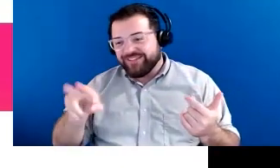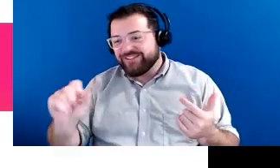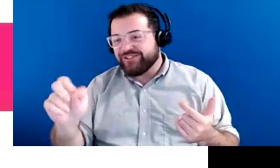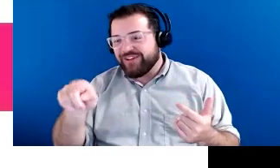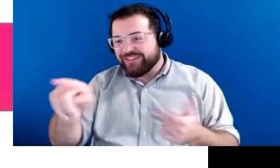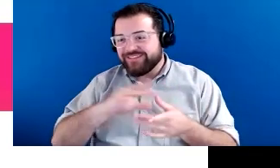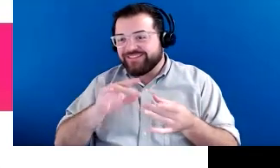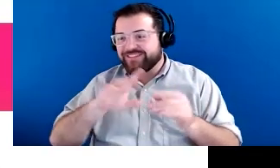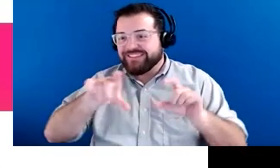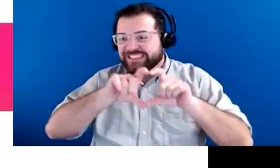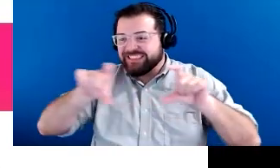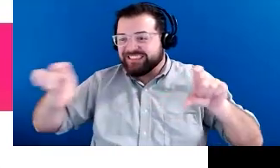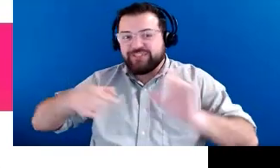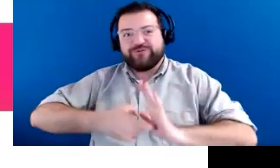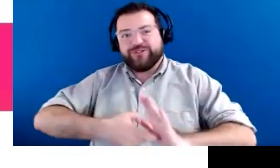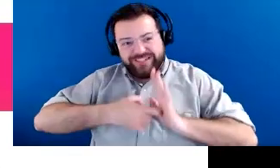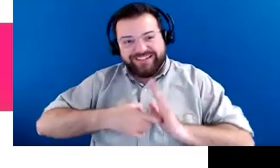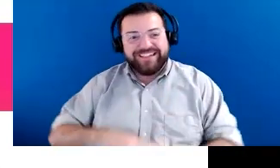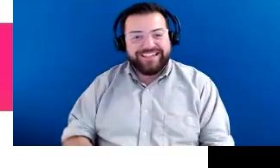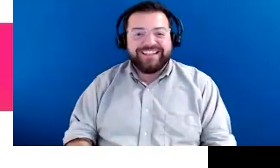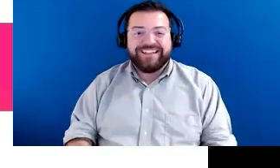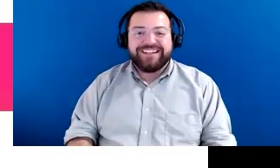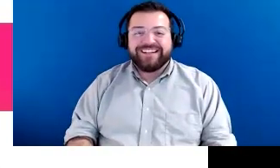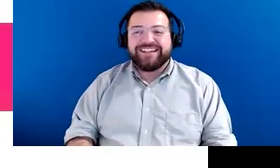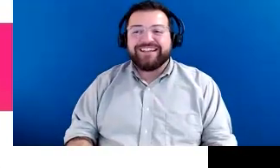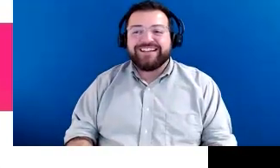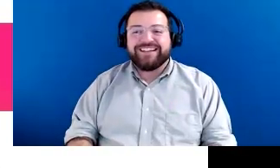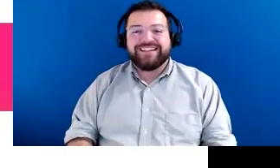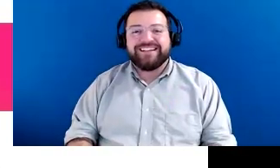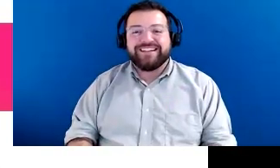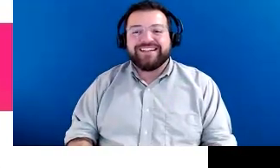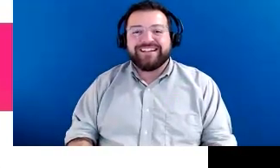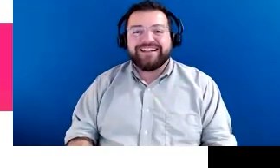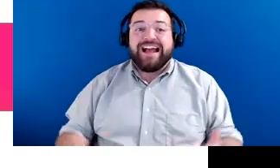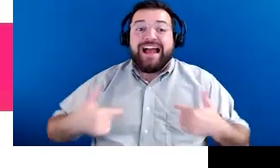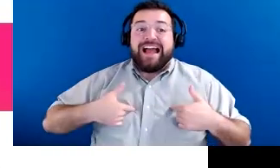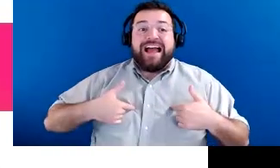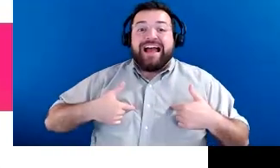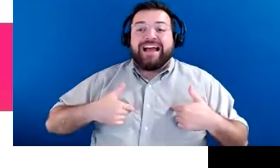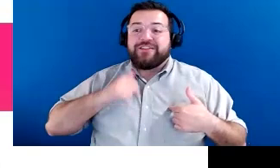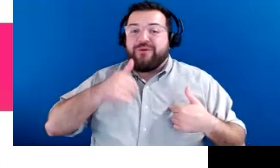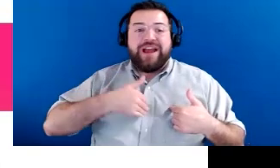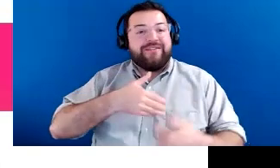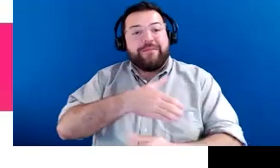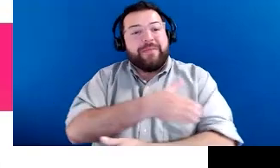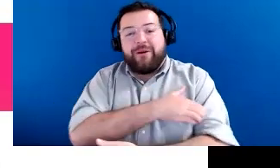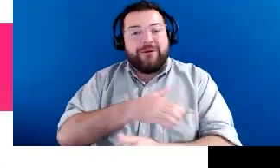All caps required. You know, so I do not have. So I do not have the ability to require them to do anything.